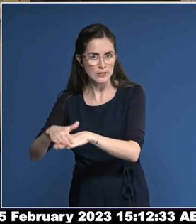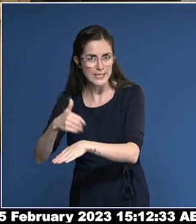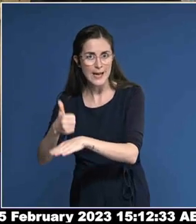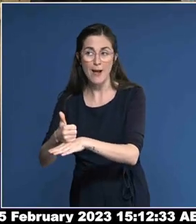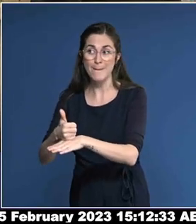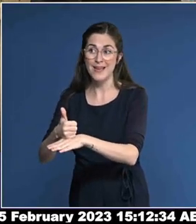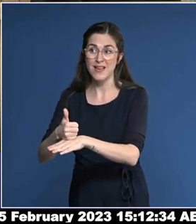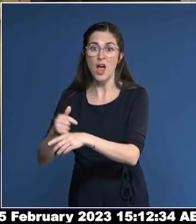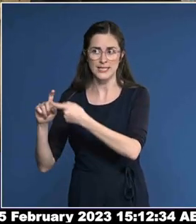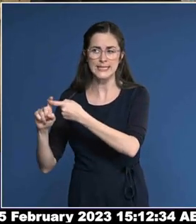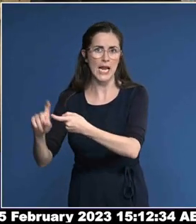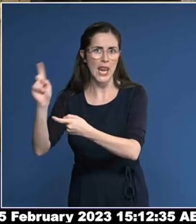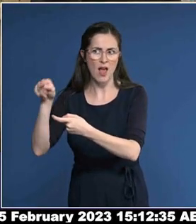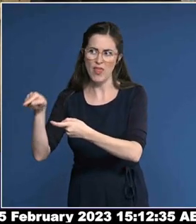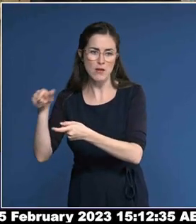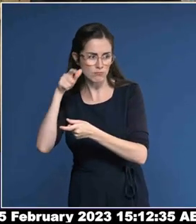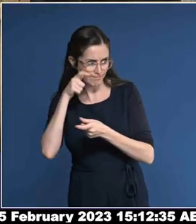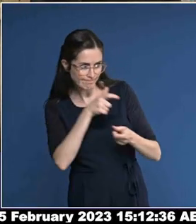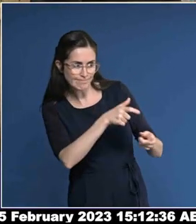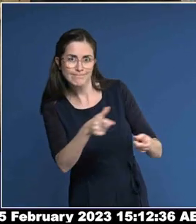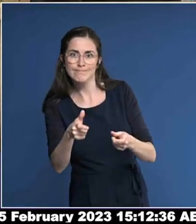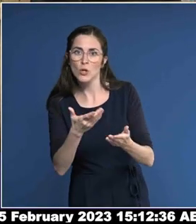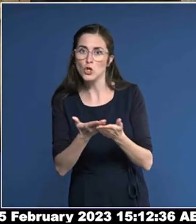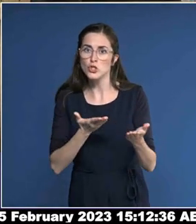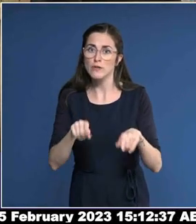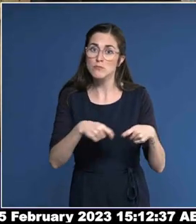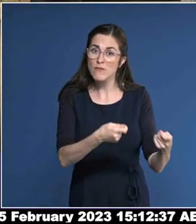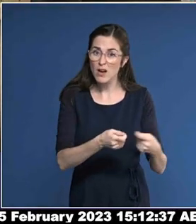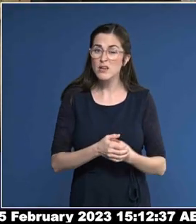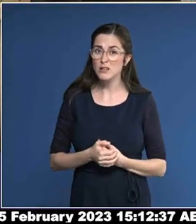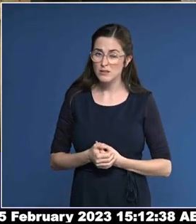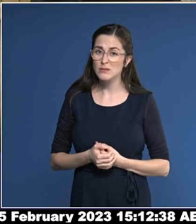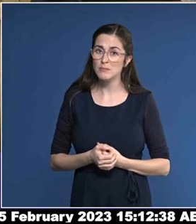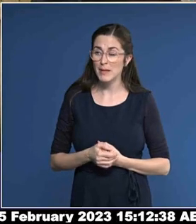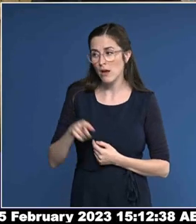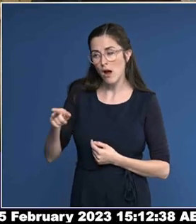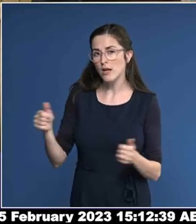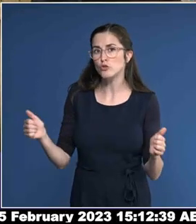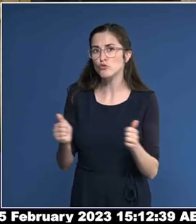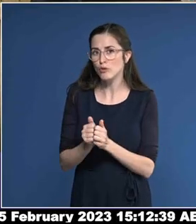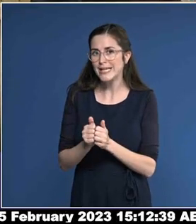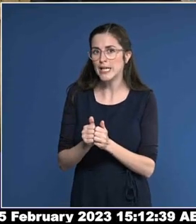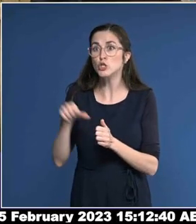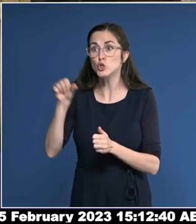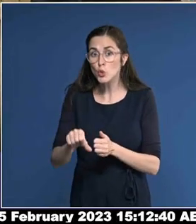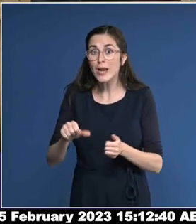Like, it's - but I do think it probably has a role to play in exactly as you're describing. COMMISSIONER McEWIN: Thank you again, all of you.